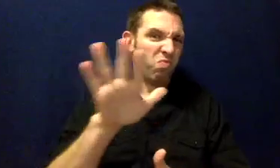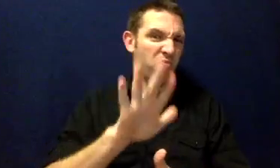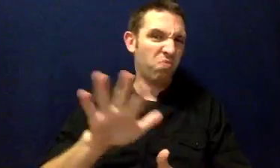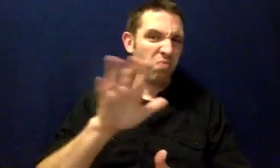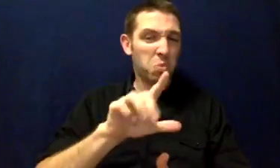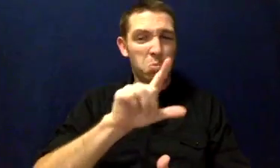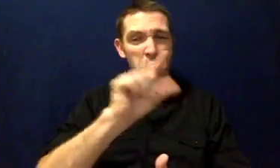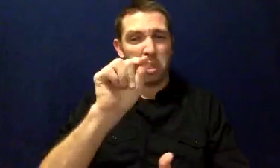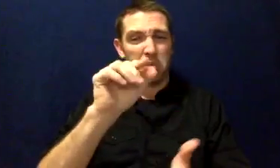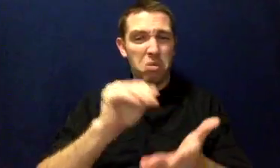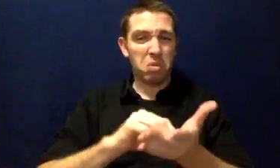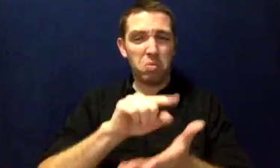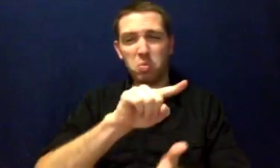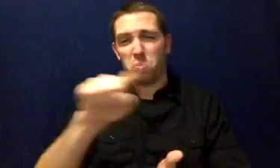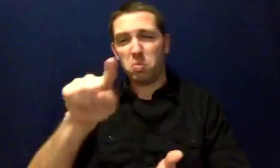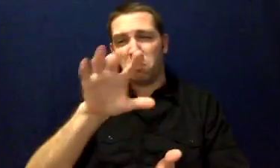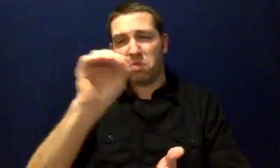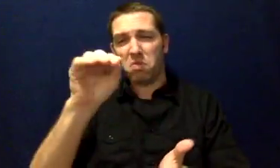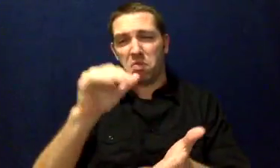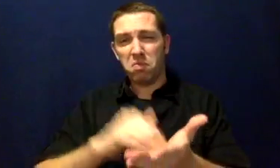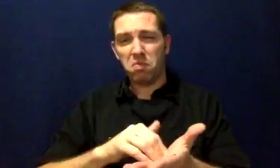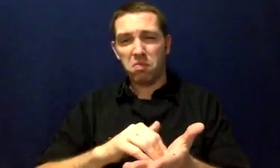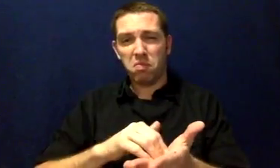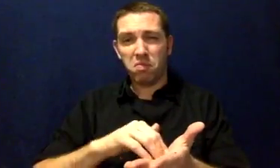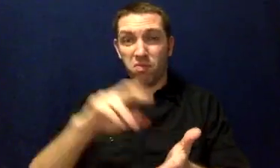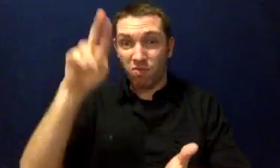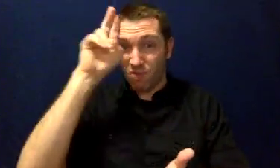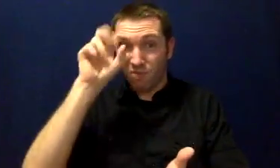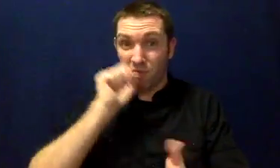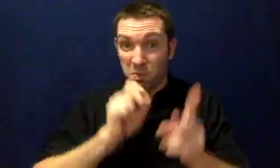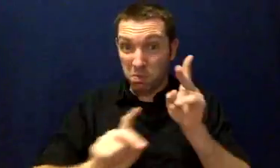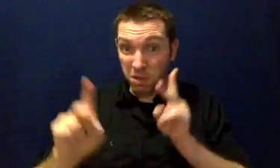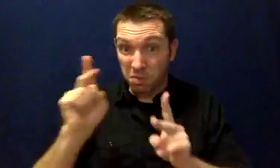20-50,000 individuals with Usher syndrome.